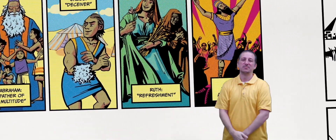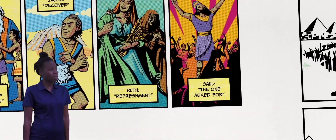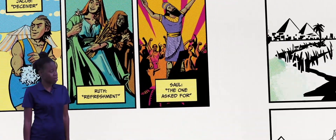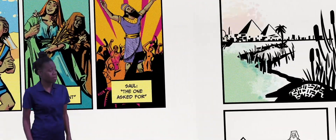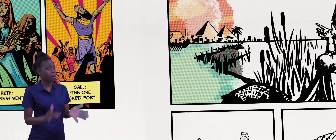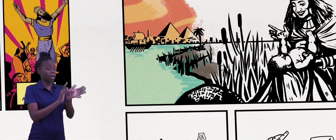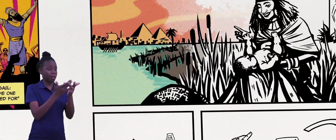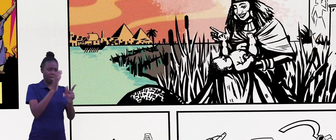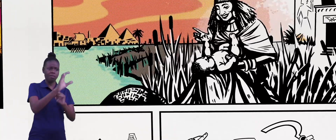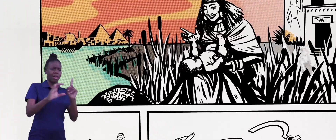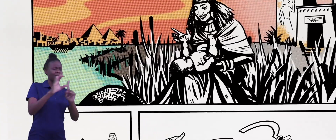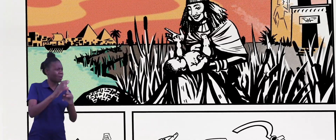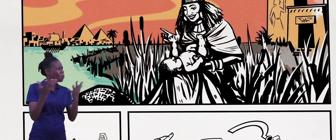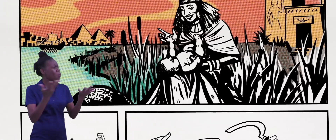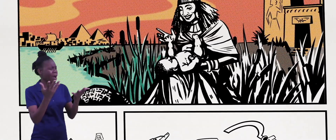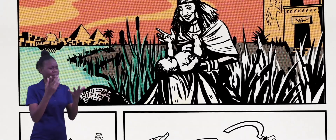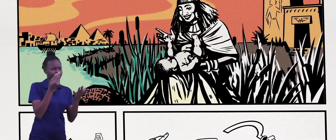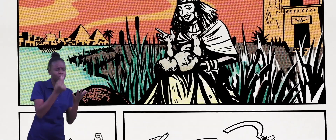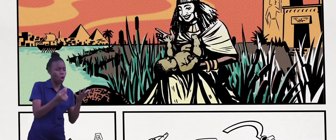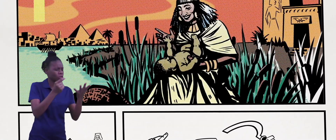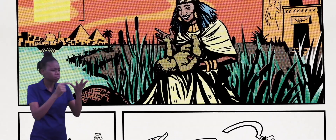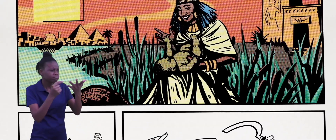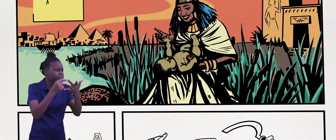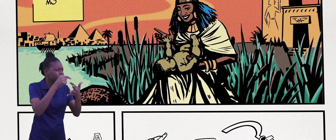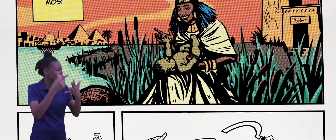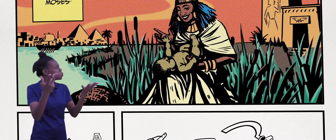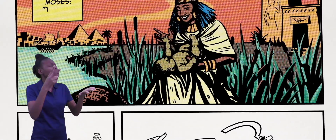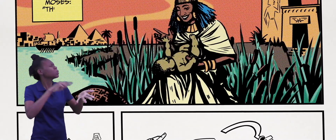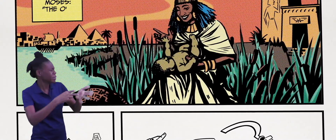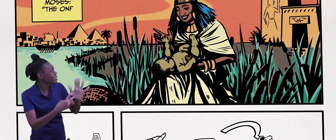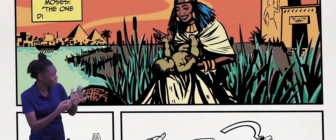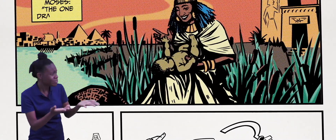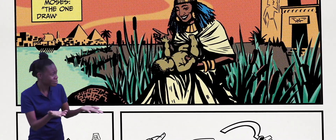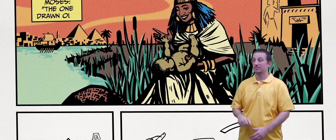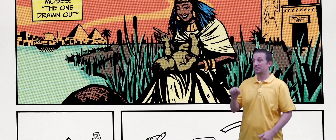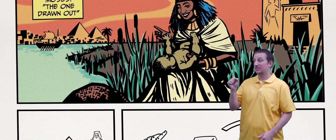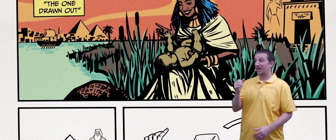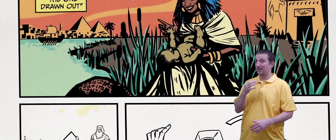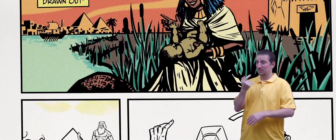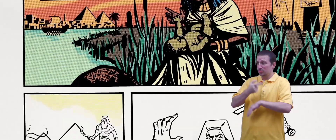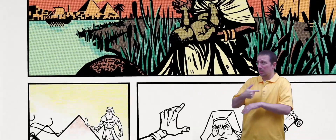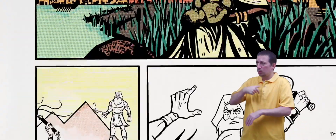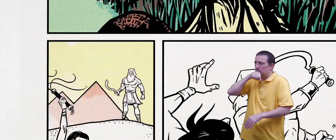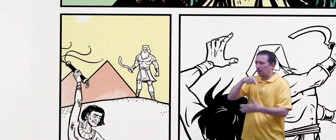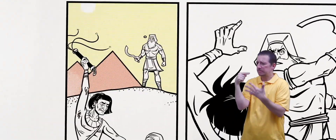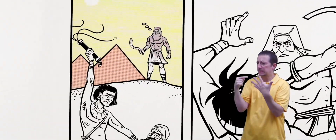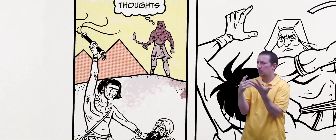Jon: So by packing all this meaning with very little detail, biblical stories can do a lot with a little space. Tim: And they even leave out things that modern readers want